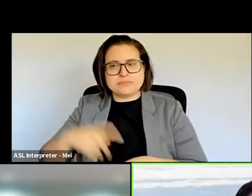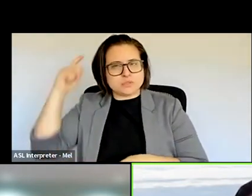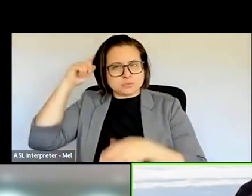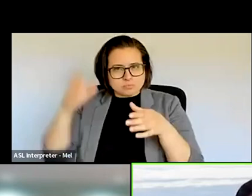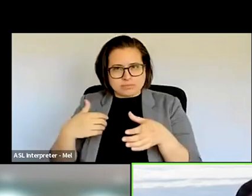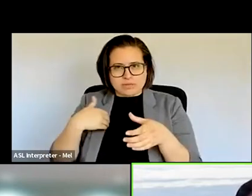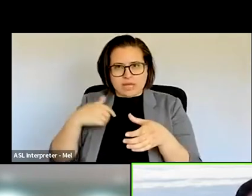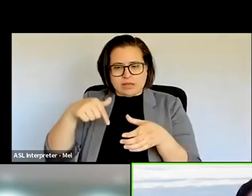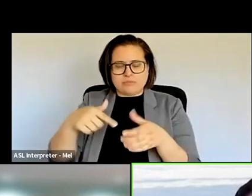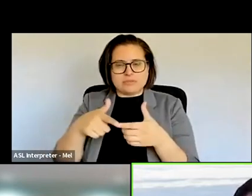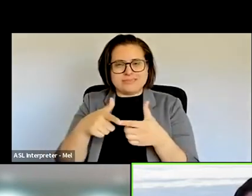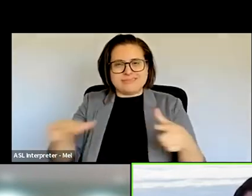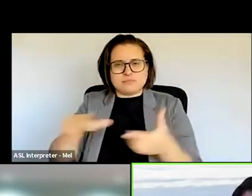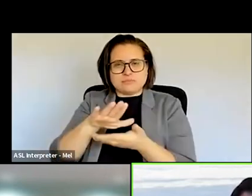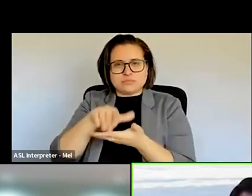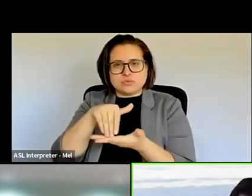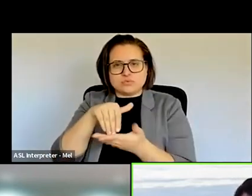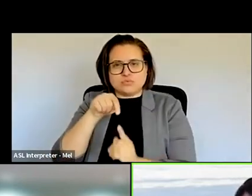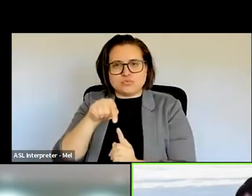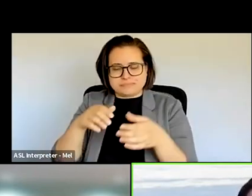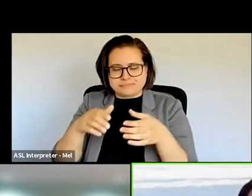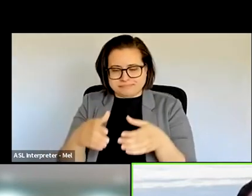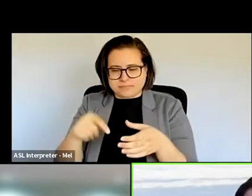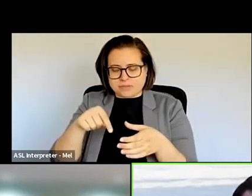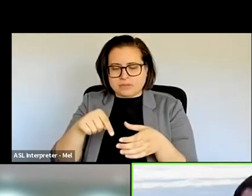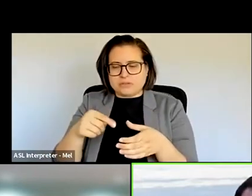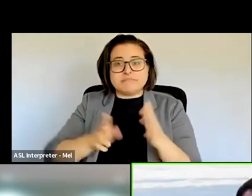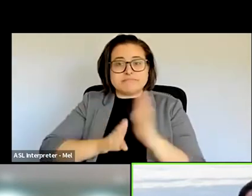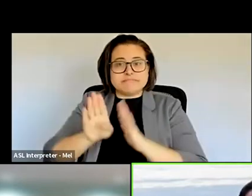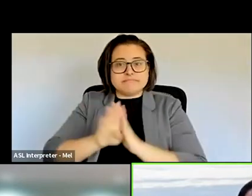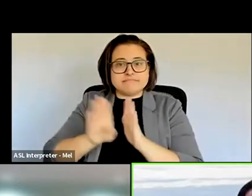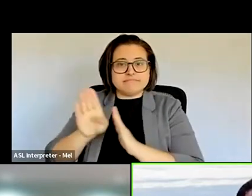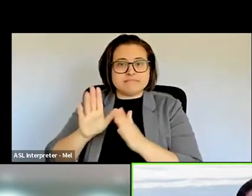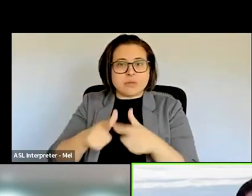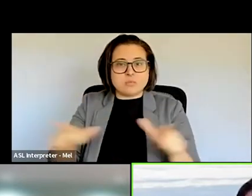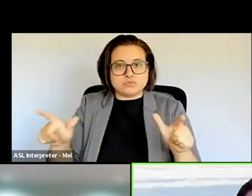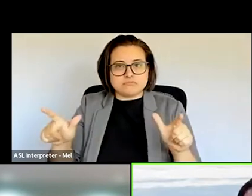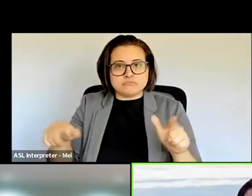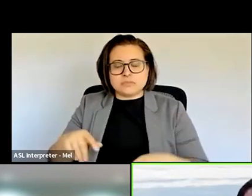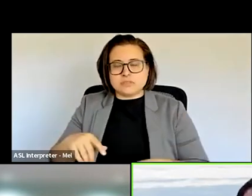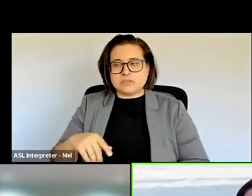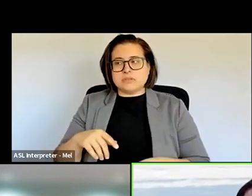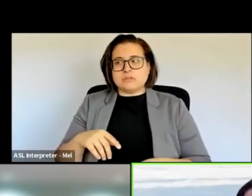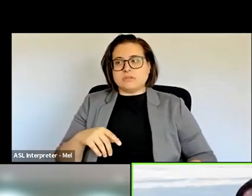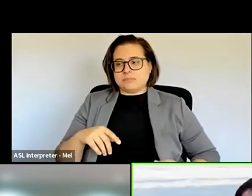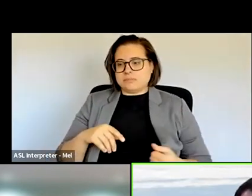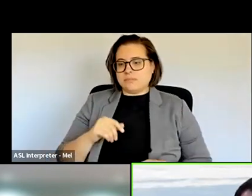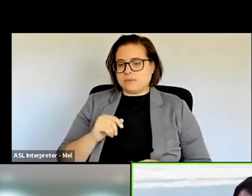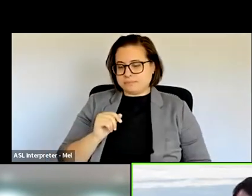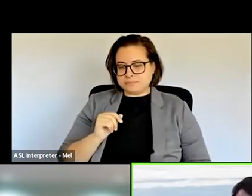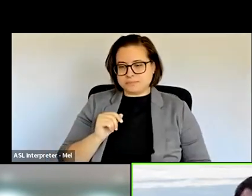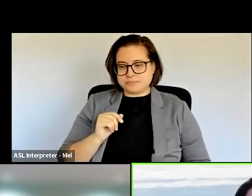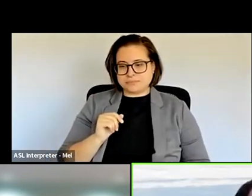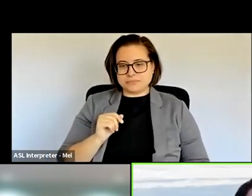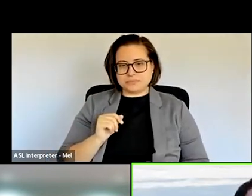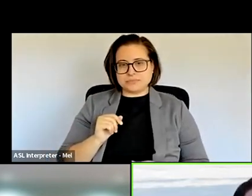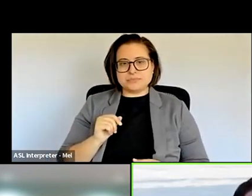Broca’s area which generates language, okay? As it turns out, this is only a language center.